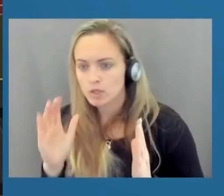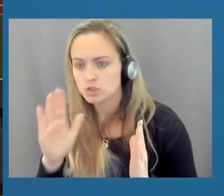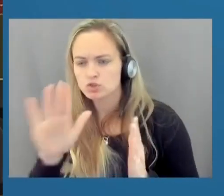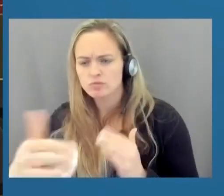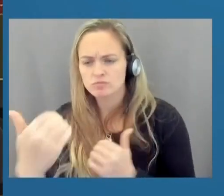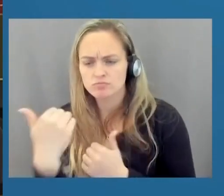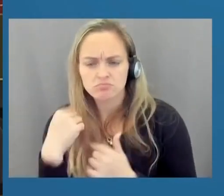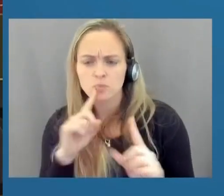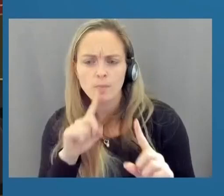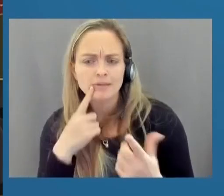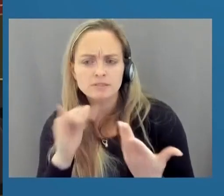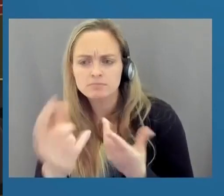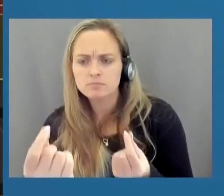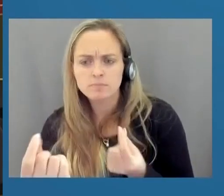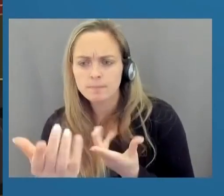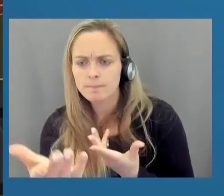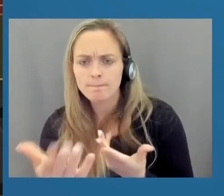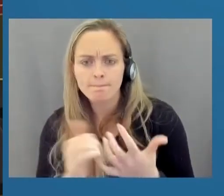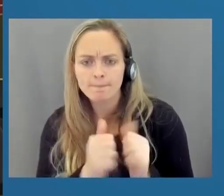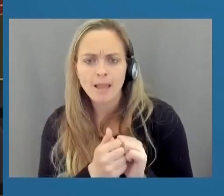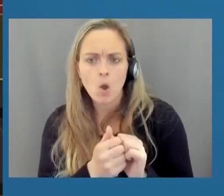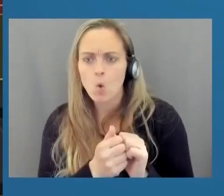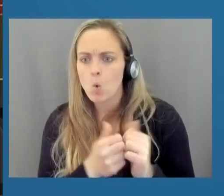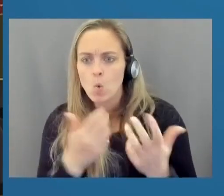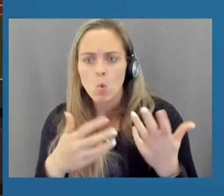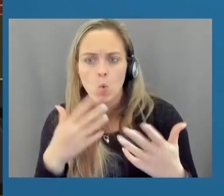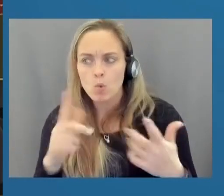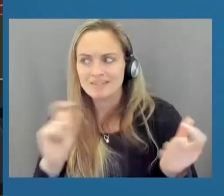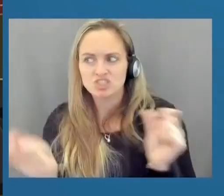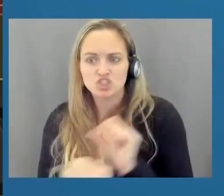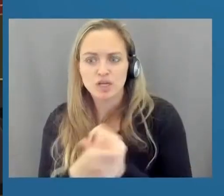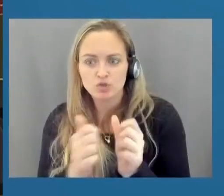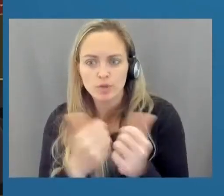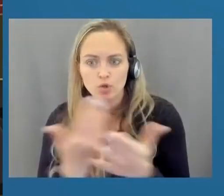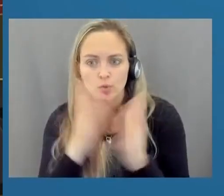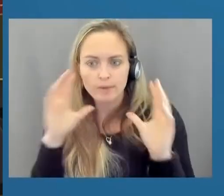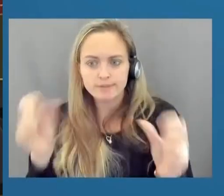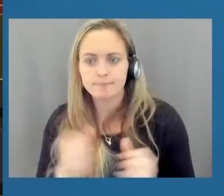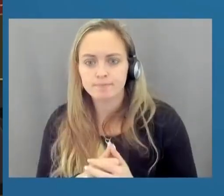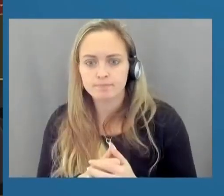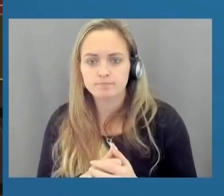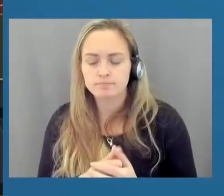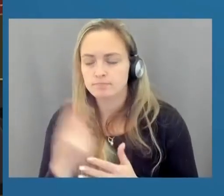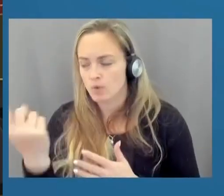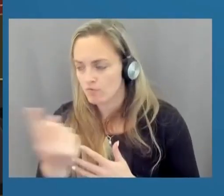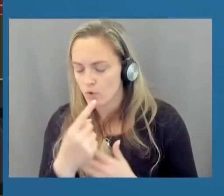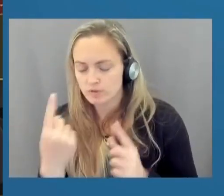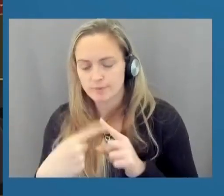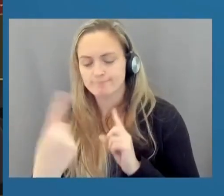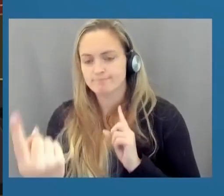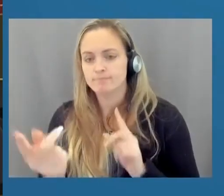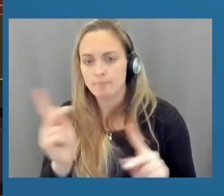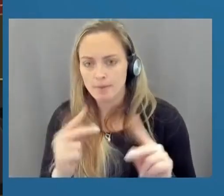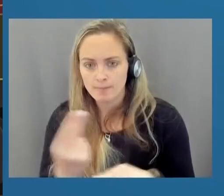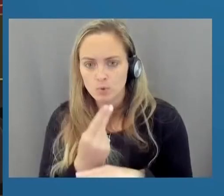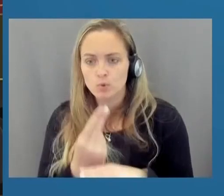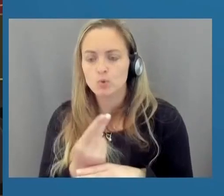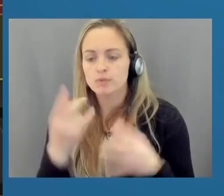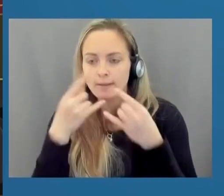especially given how the state of play has changed with the president. I have always been opposed to people using masks to harass other people